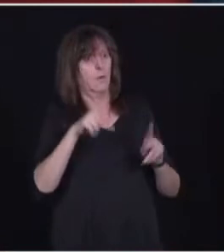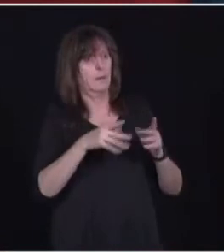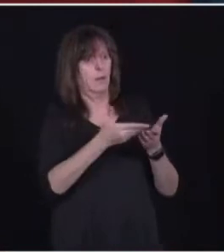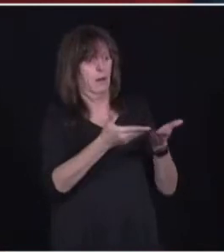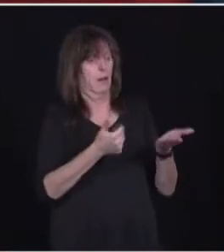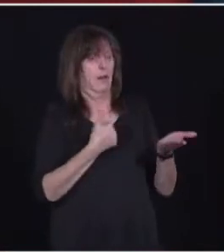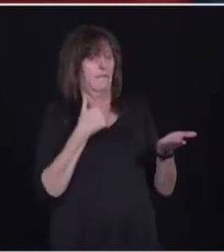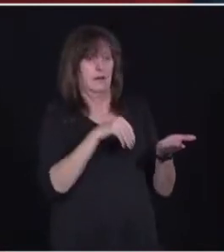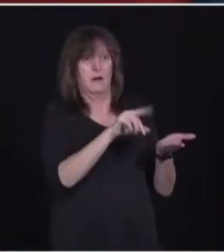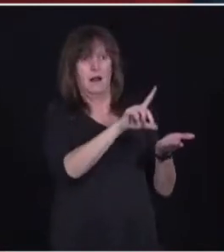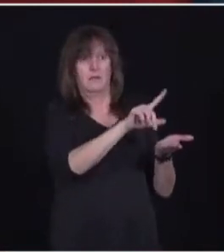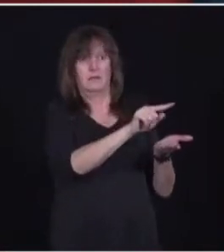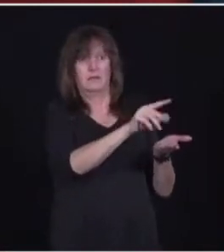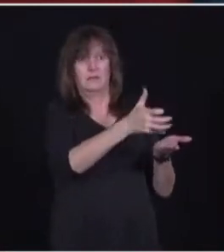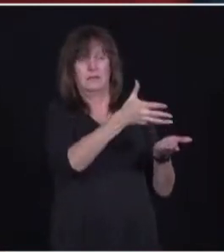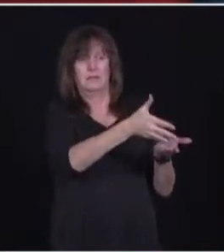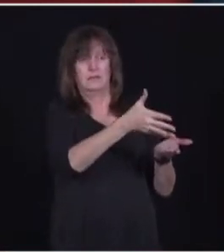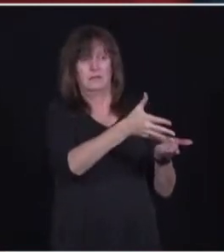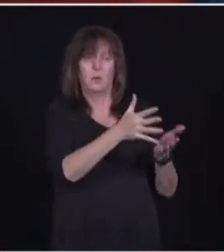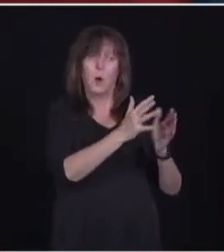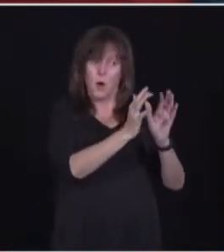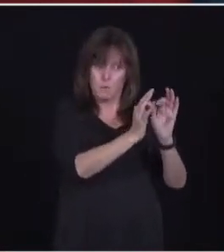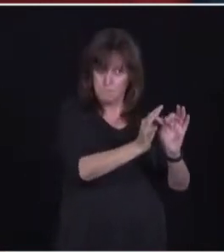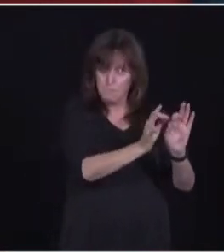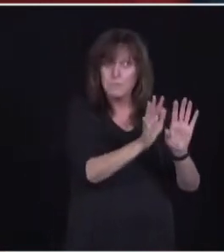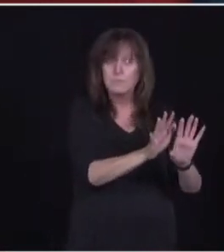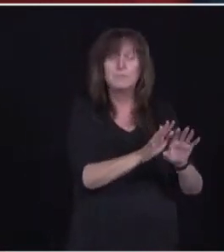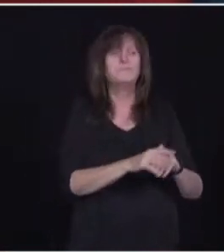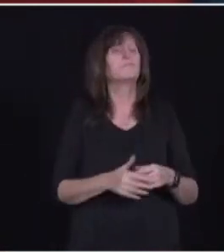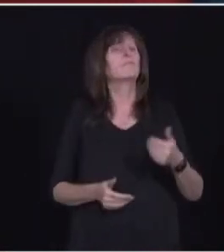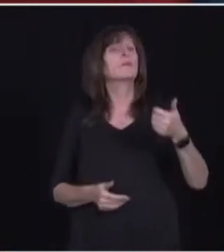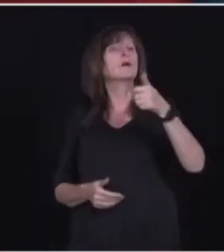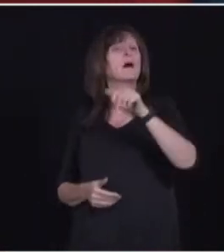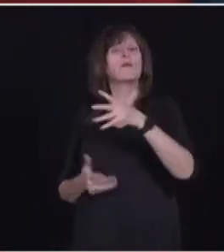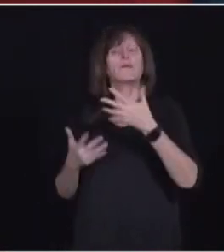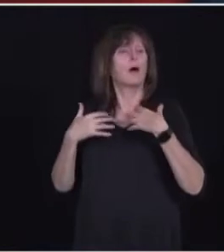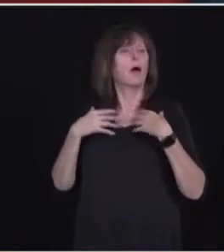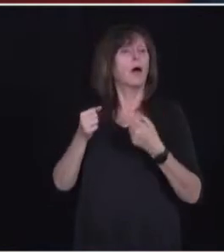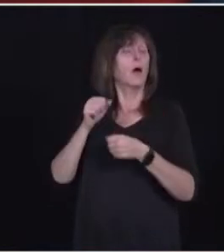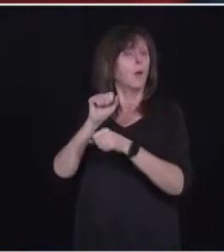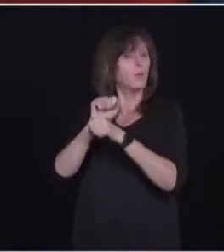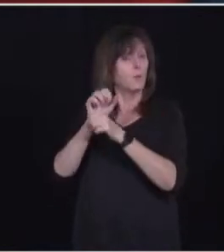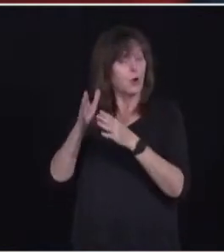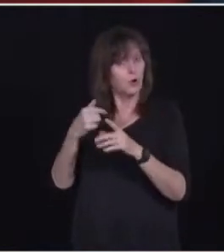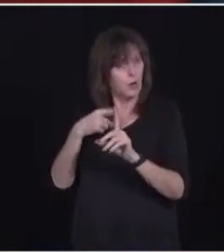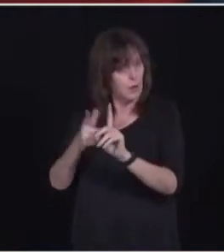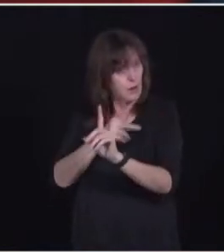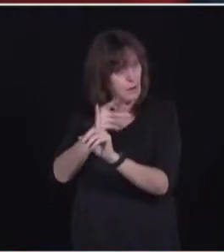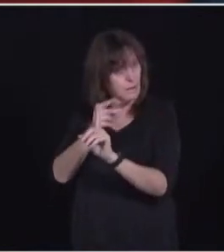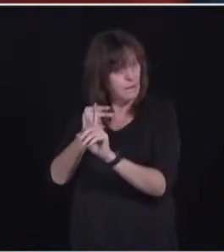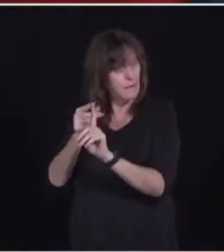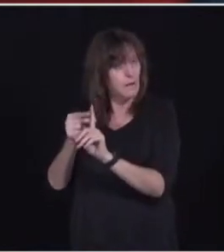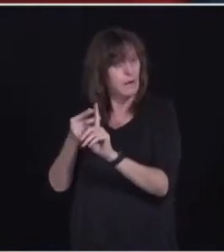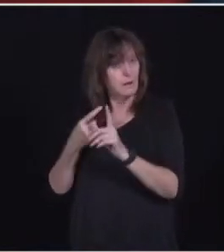a day or so ago, will change dramatically the risk to those in long-term care homes and will use the vaccines to vaccinate healthcare